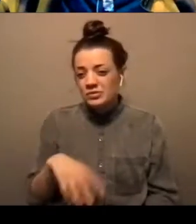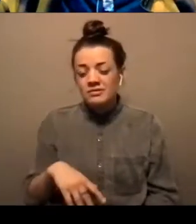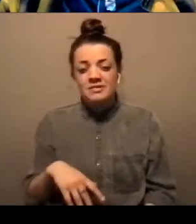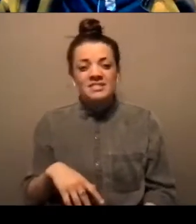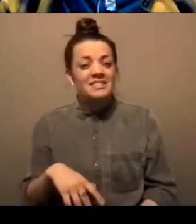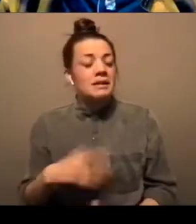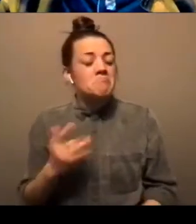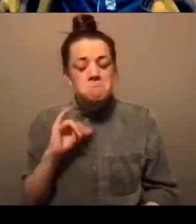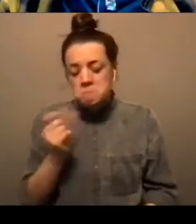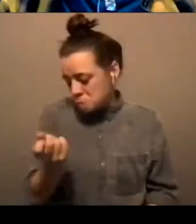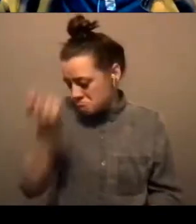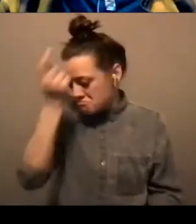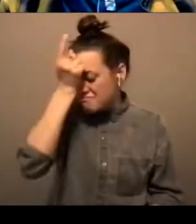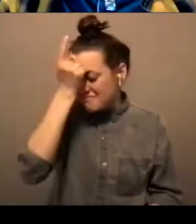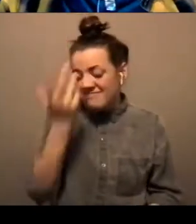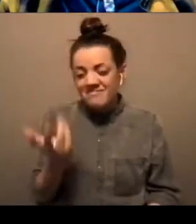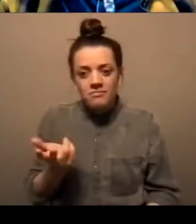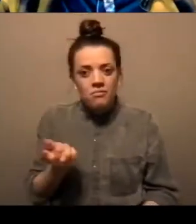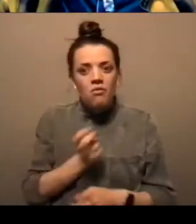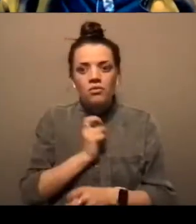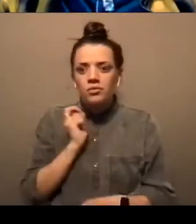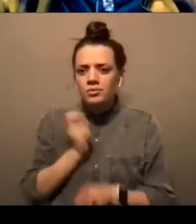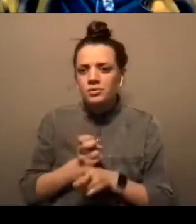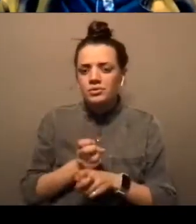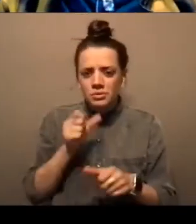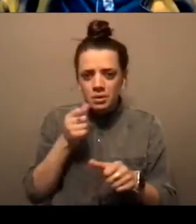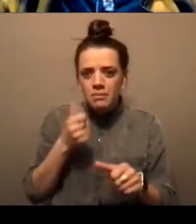It's really hard to remember a bunch of different passwords.